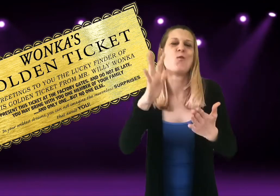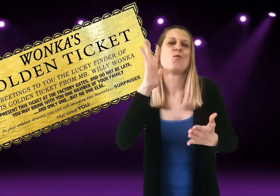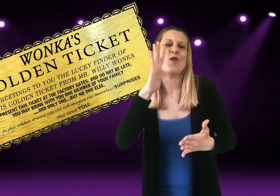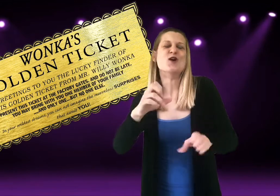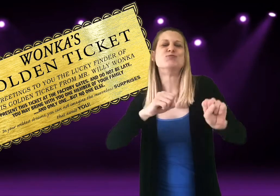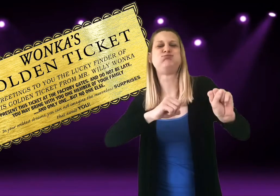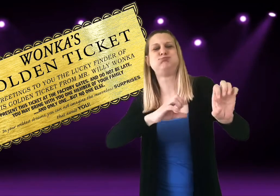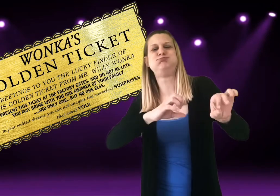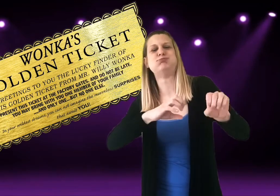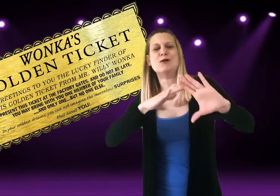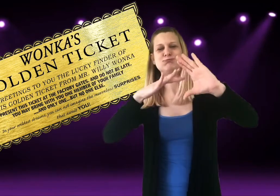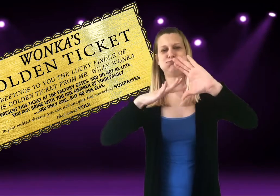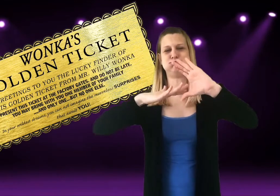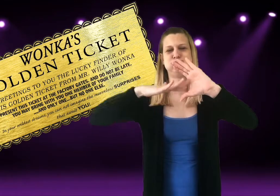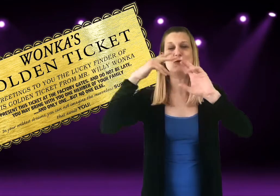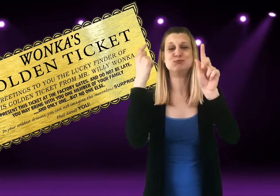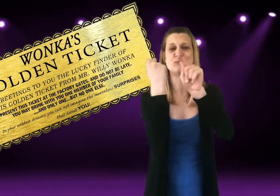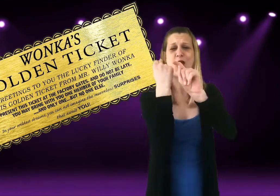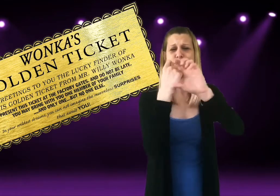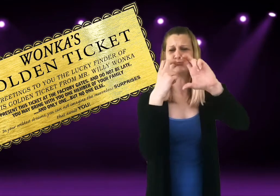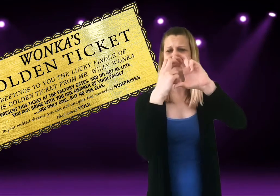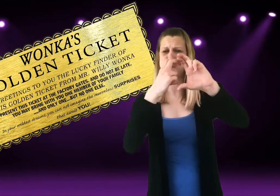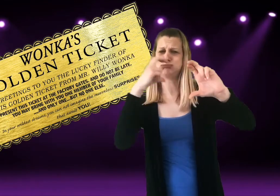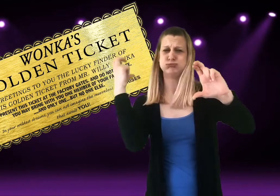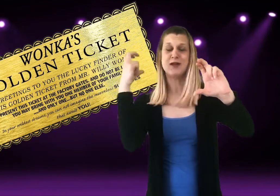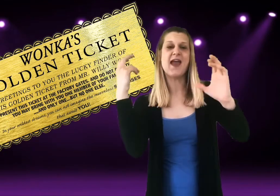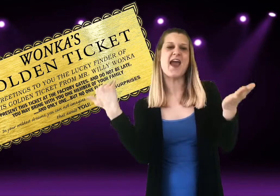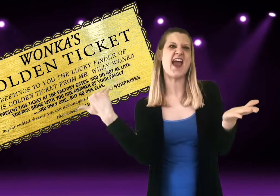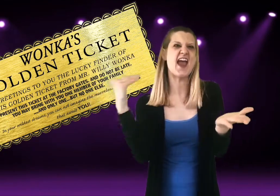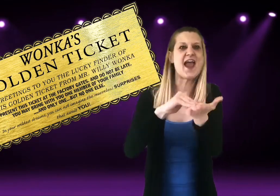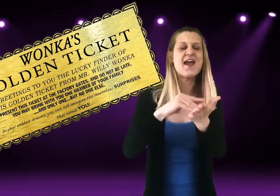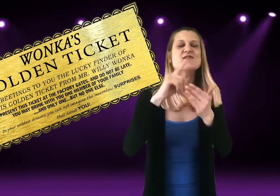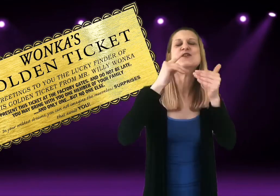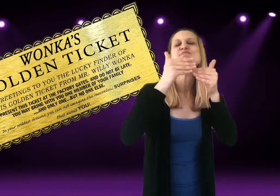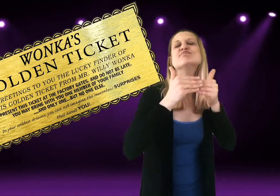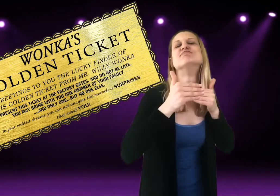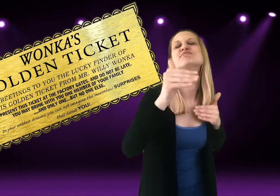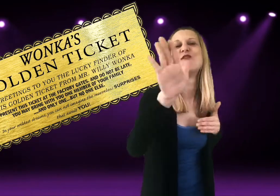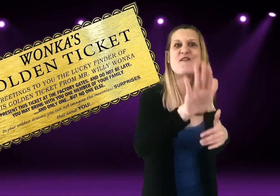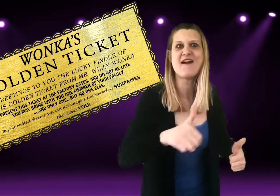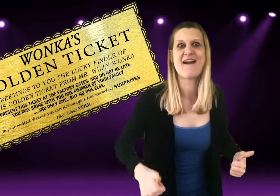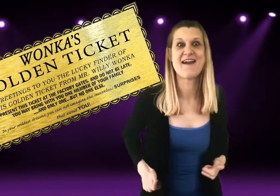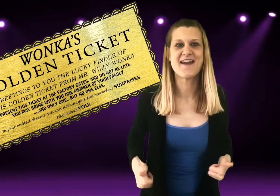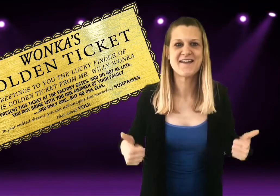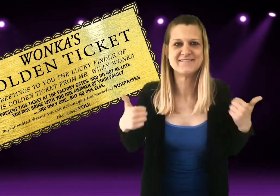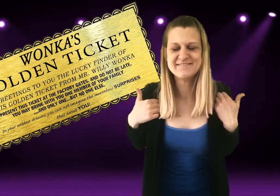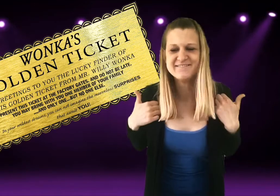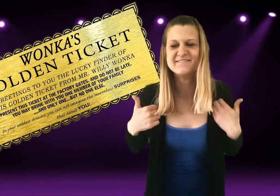and I shall be happy to refill your cupboard with whatever you want.